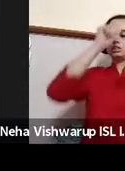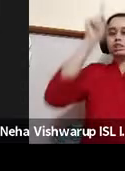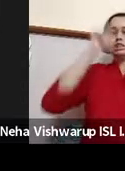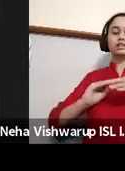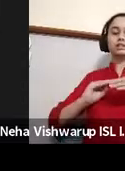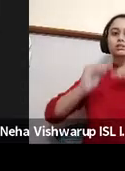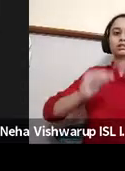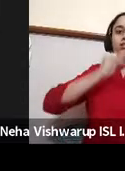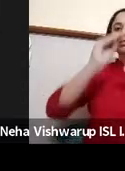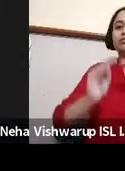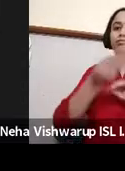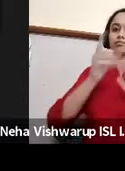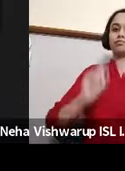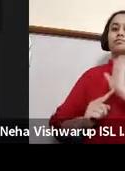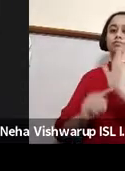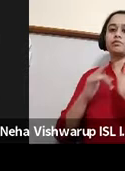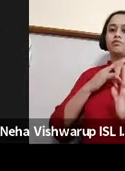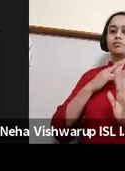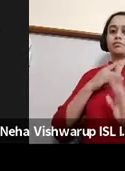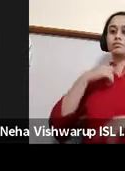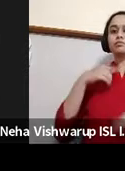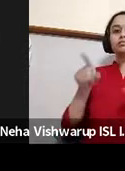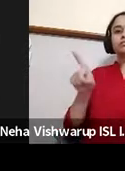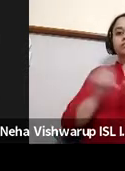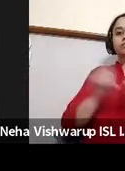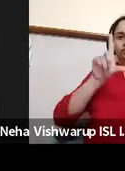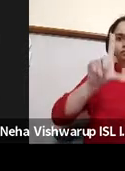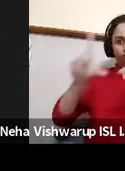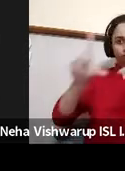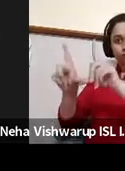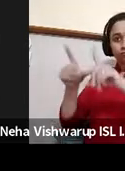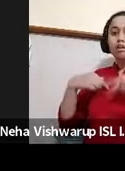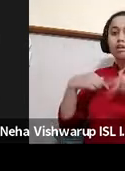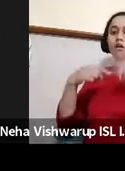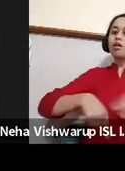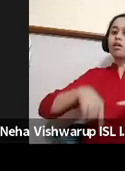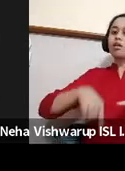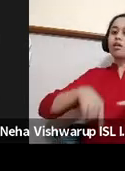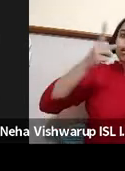when placed side by side these images highlight the sheer diversity of surah's clients who appear